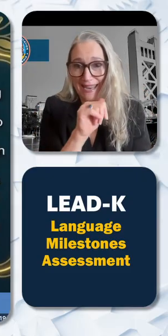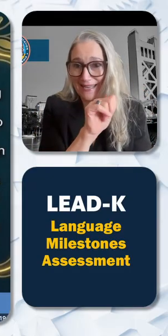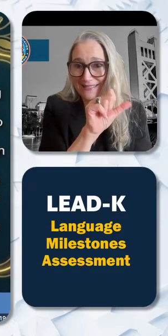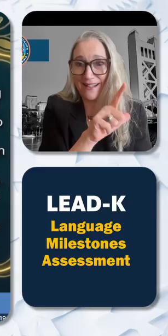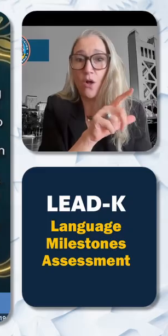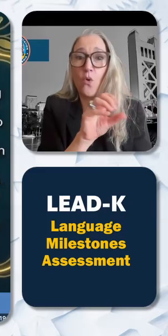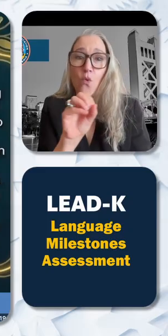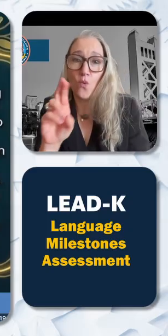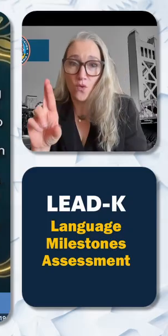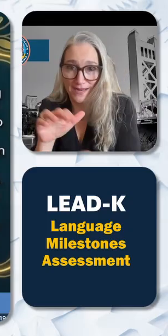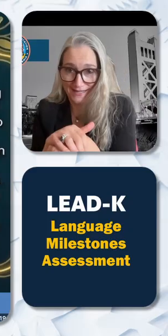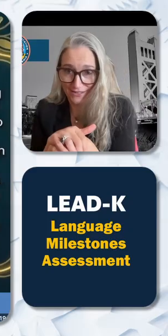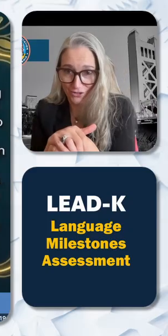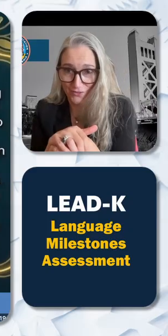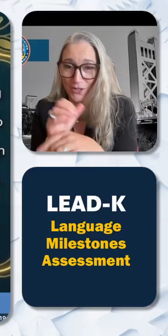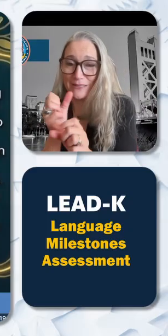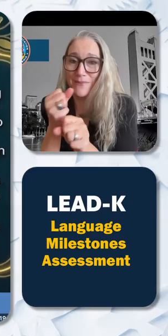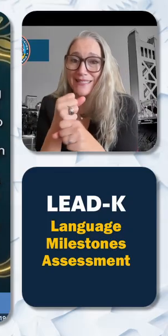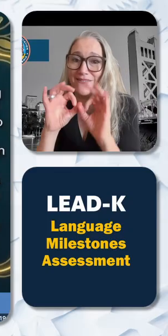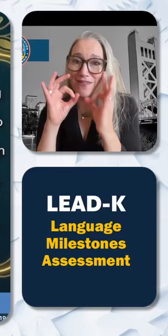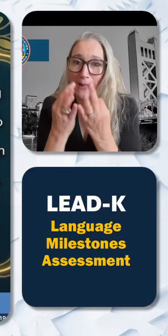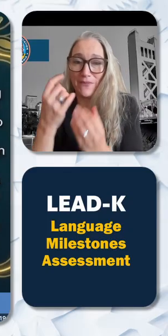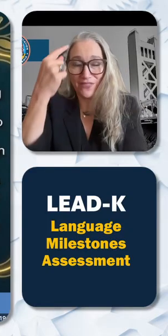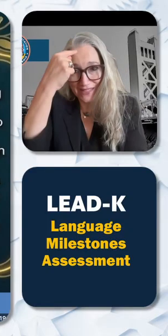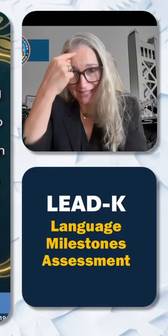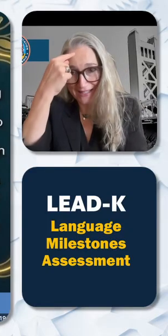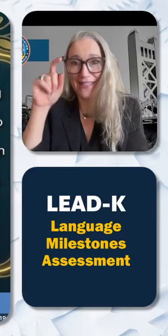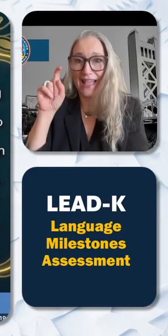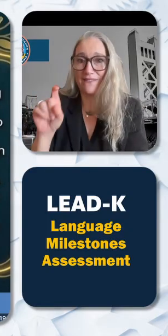to be utilized interchangeably. It should never have an OR.